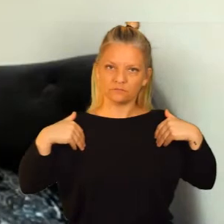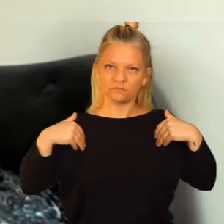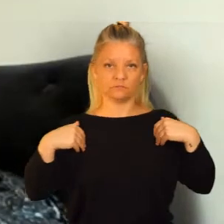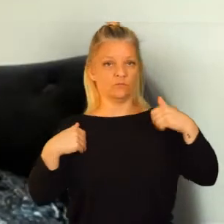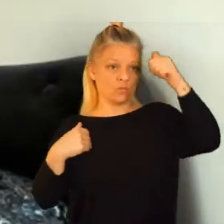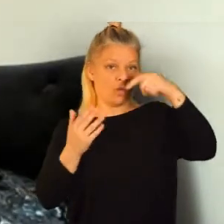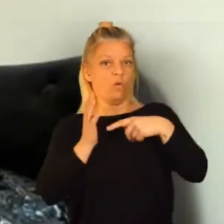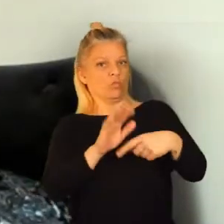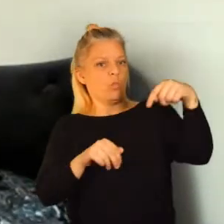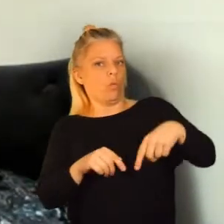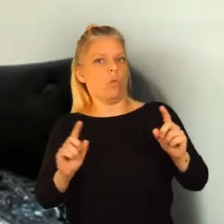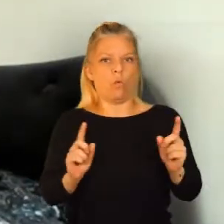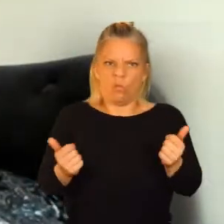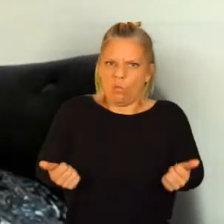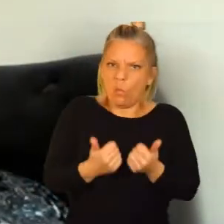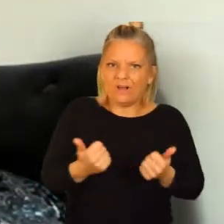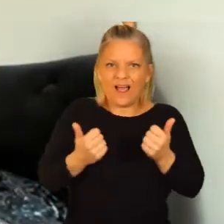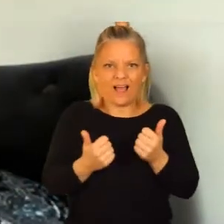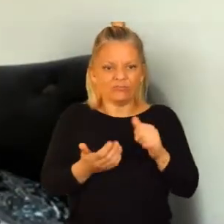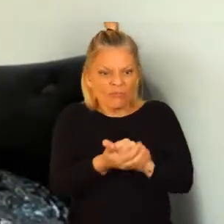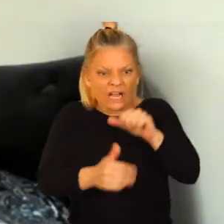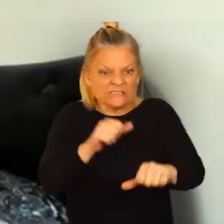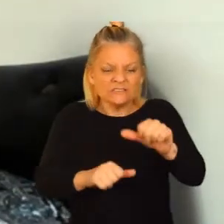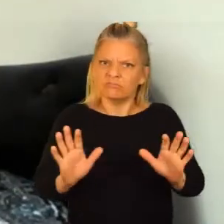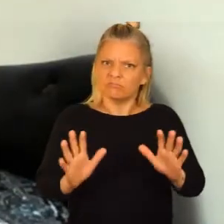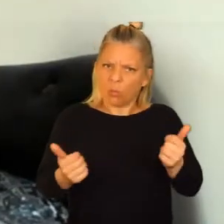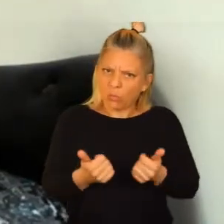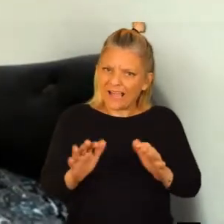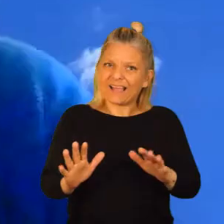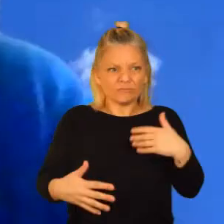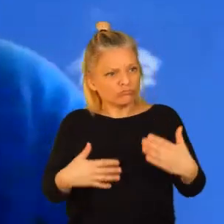what I'm just hearing my voice here and I feel like I'm taking up a lot of space I'm just gonna